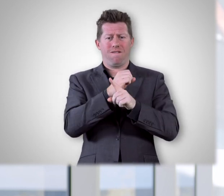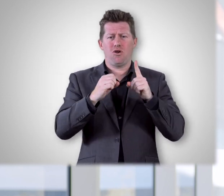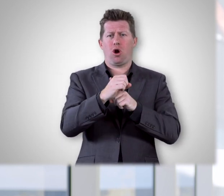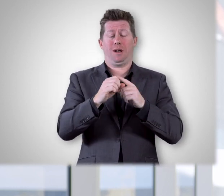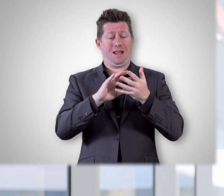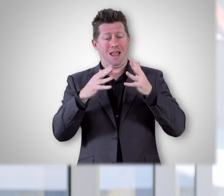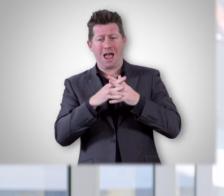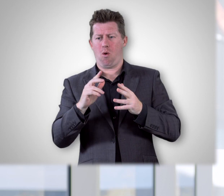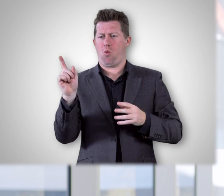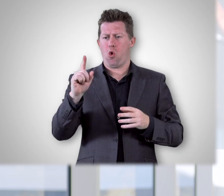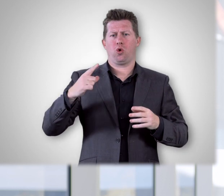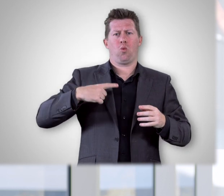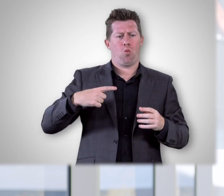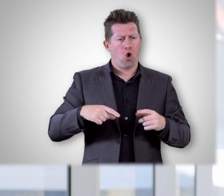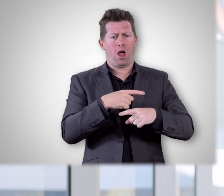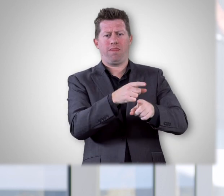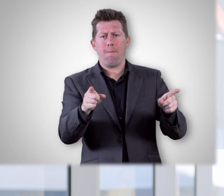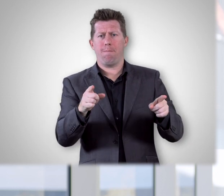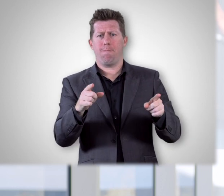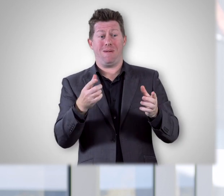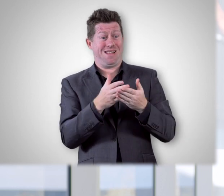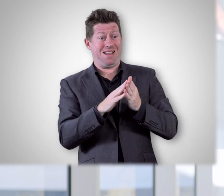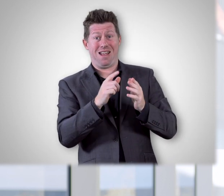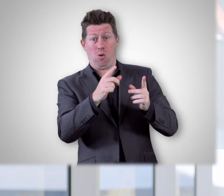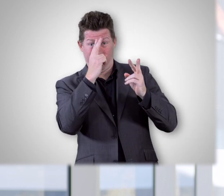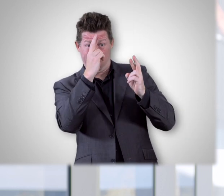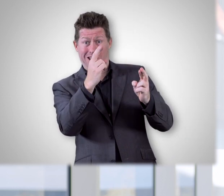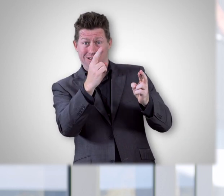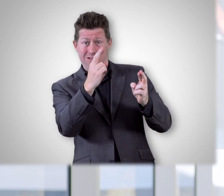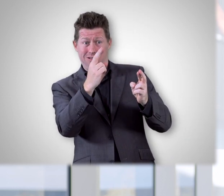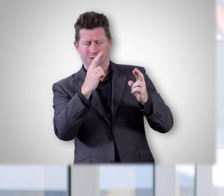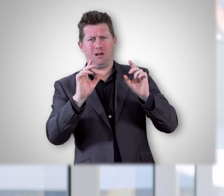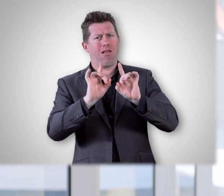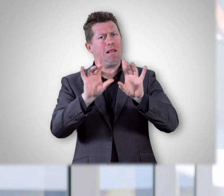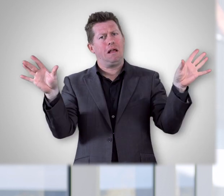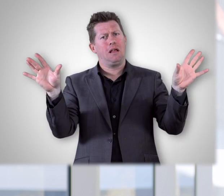why of what the students are learning or how they're expected to learn it, is much clearer.